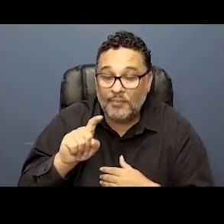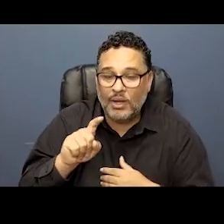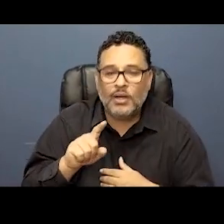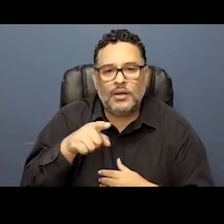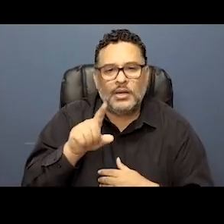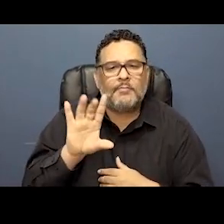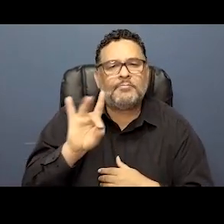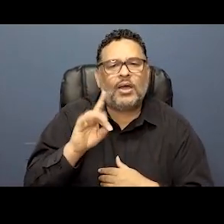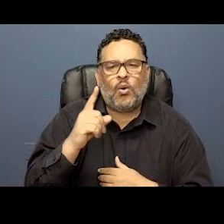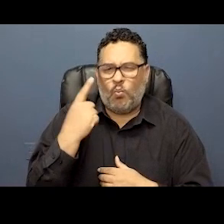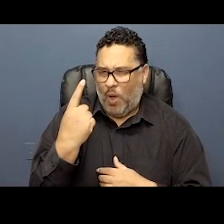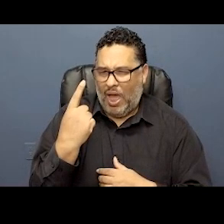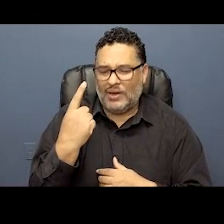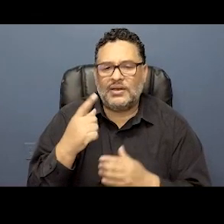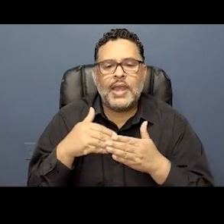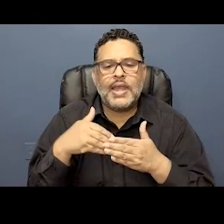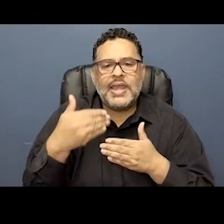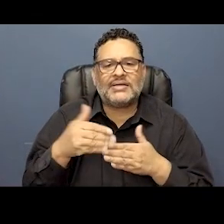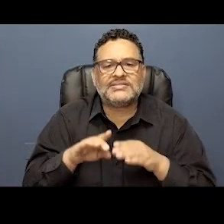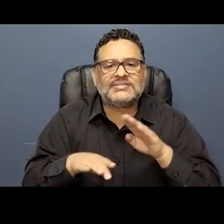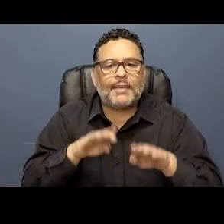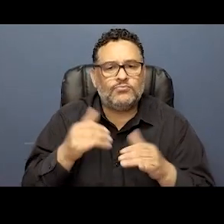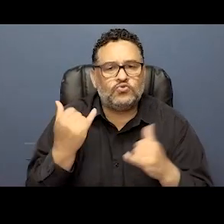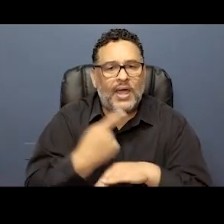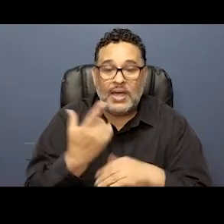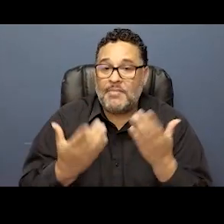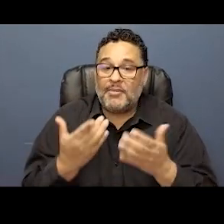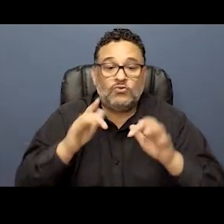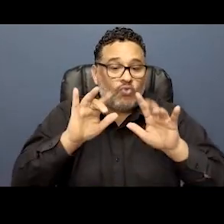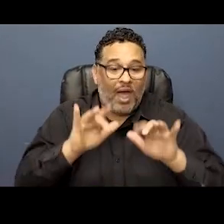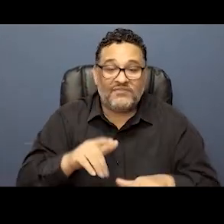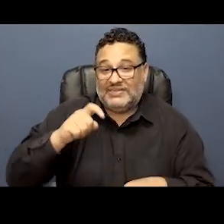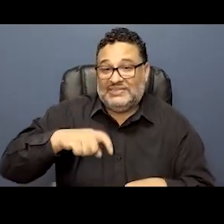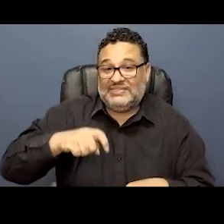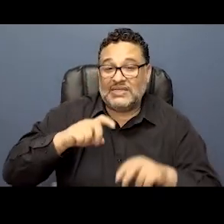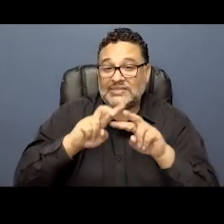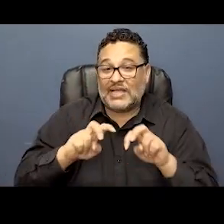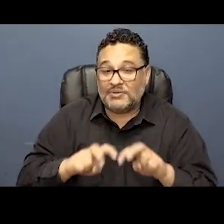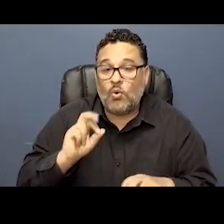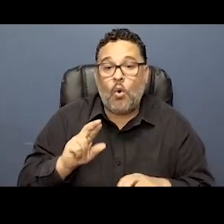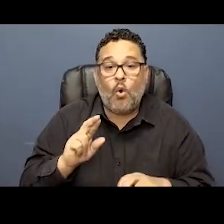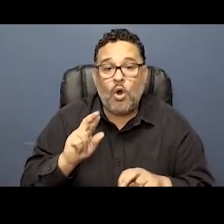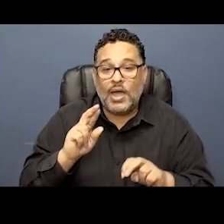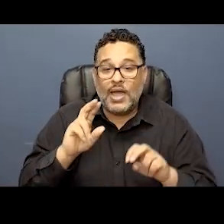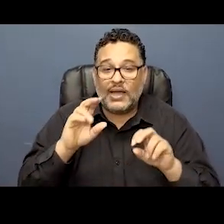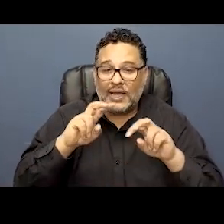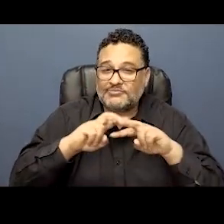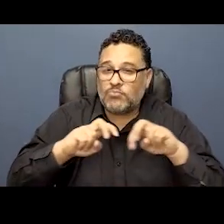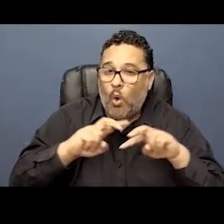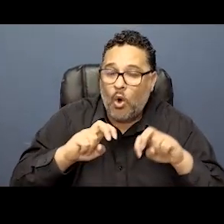one next step today. Maybe it’s drafting a needs assessment or exploring an LMS. You